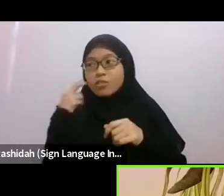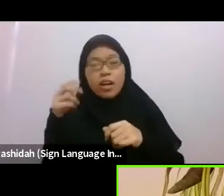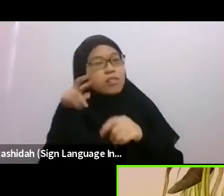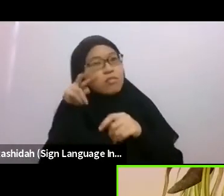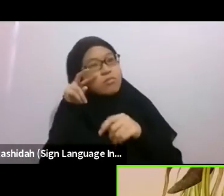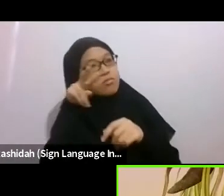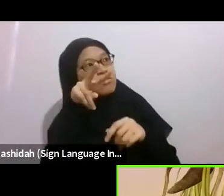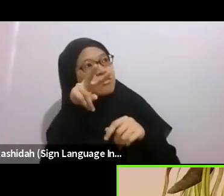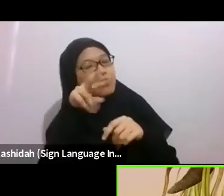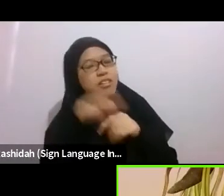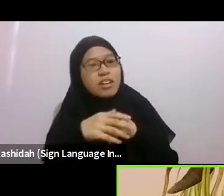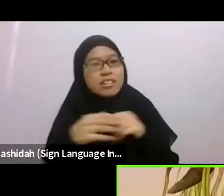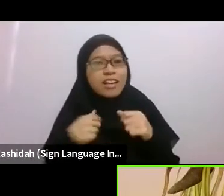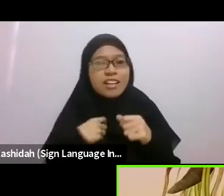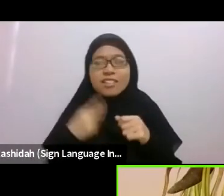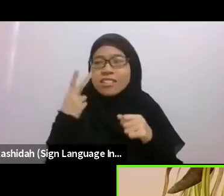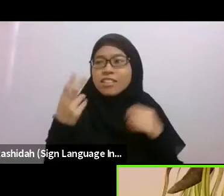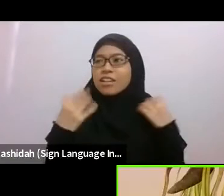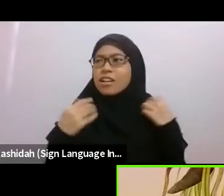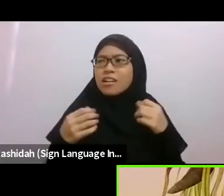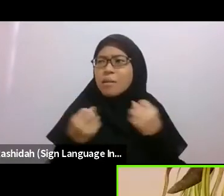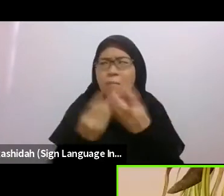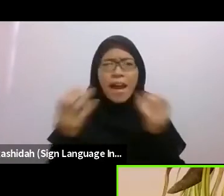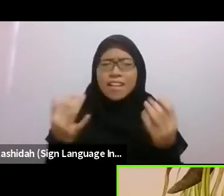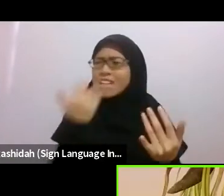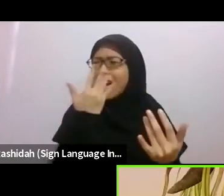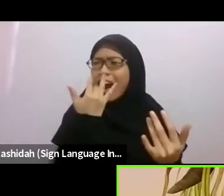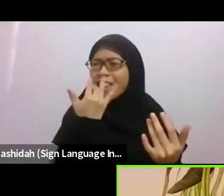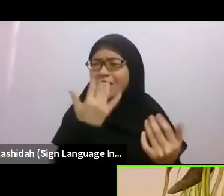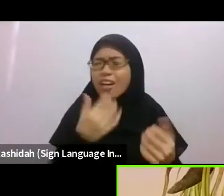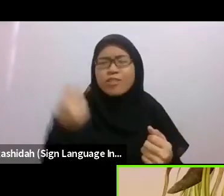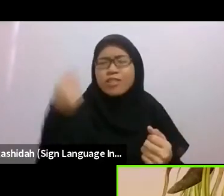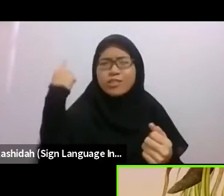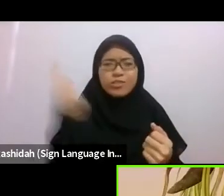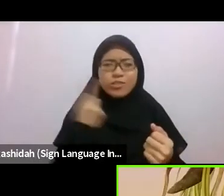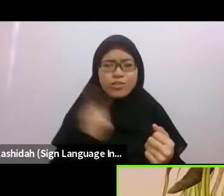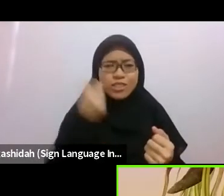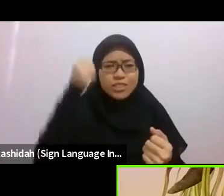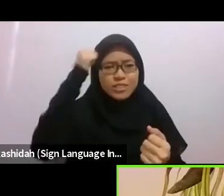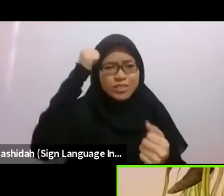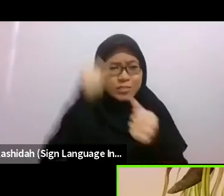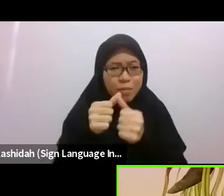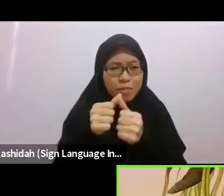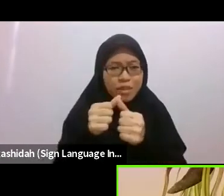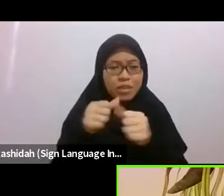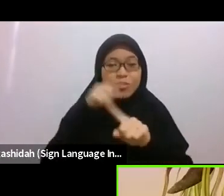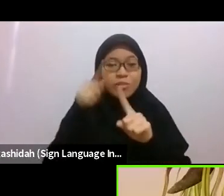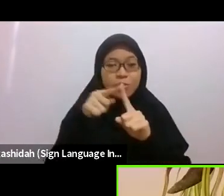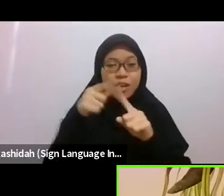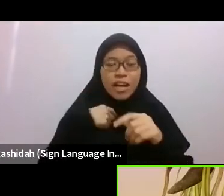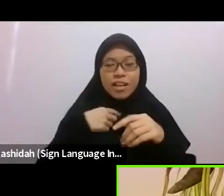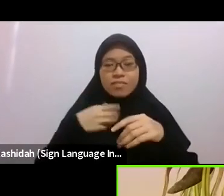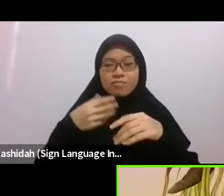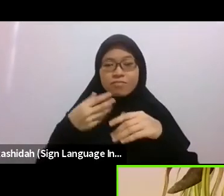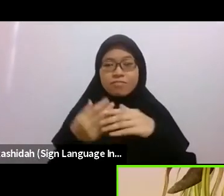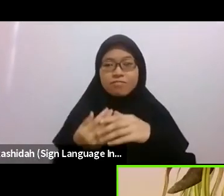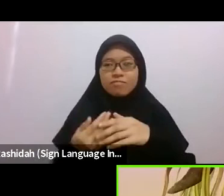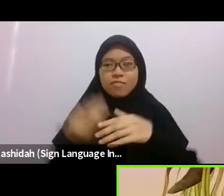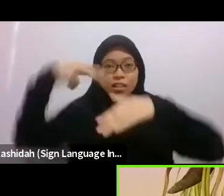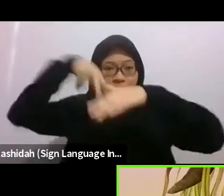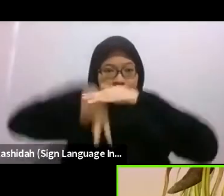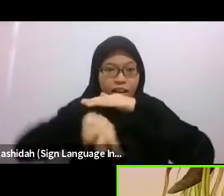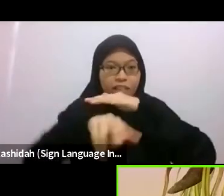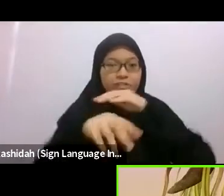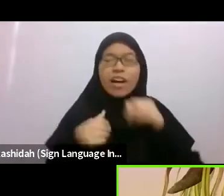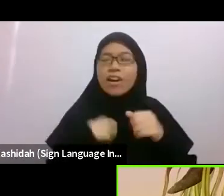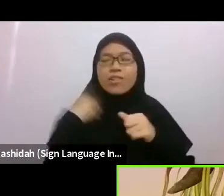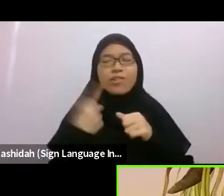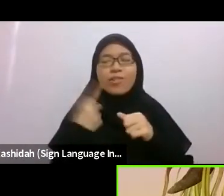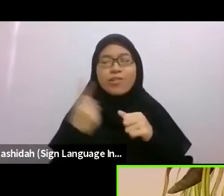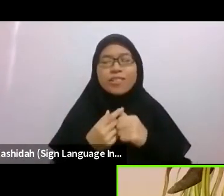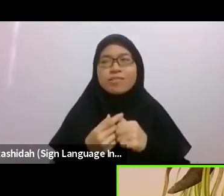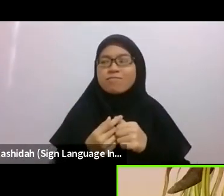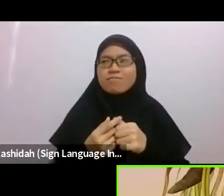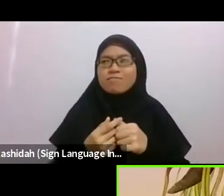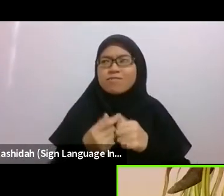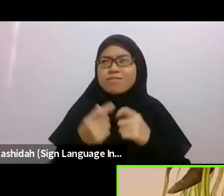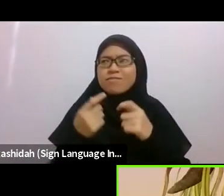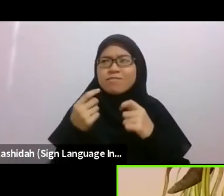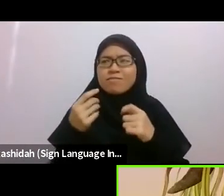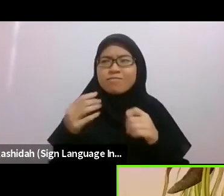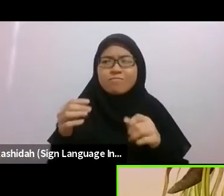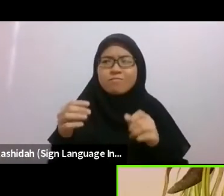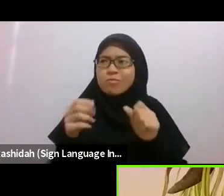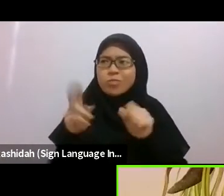So now whenever I dive, and I’m in the water, that’s my benchmark, to see that kind of colour and life and clear water, and that just keeps flooding back, all the time.